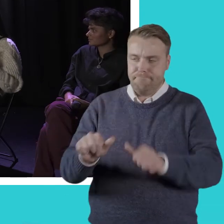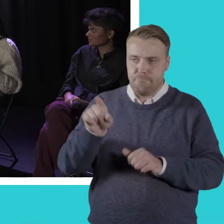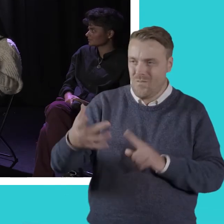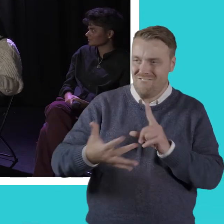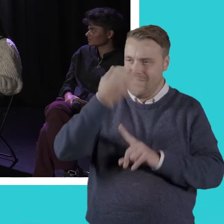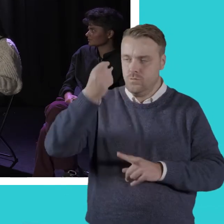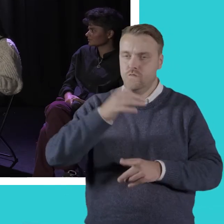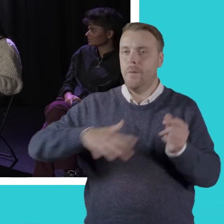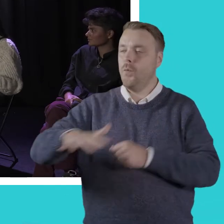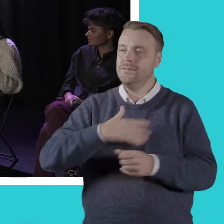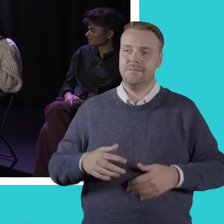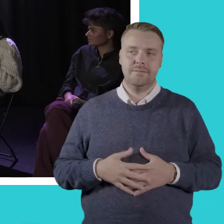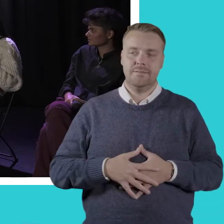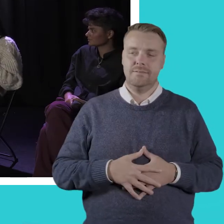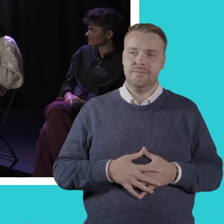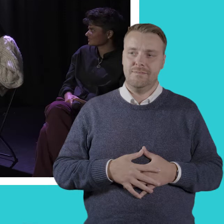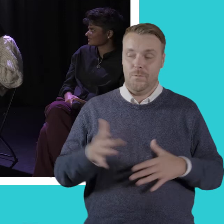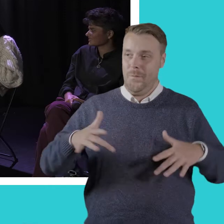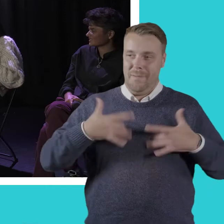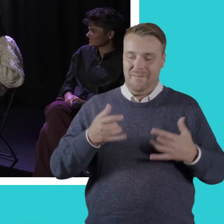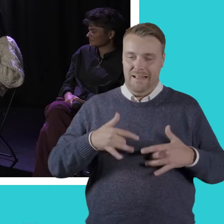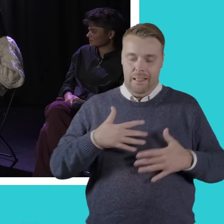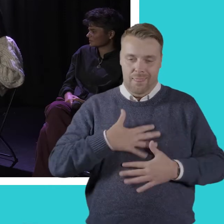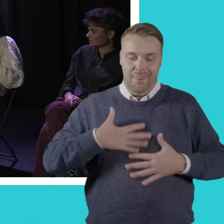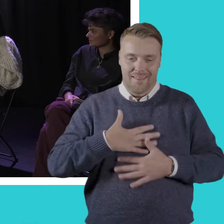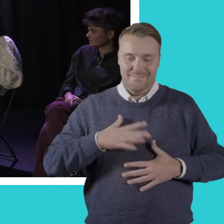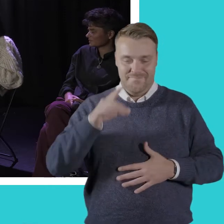and yeah I just wanted to say that I'm really glad it made me feel a bit emotional. Thank you thank you.